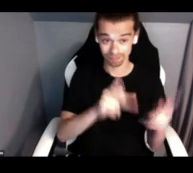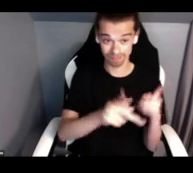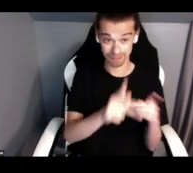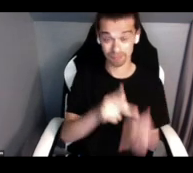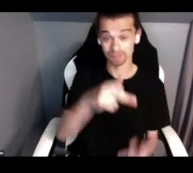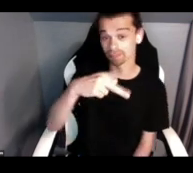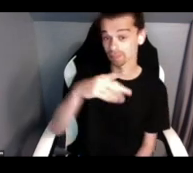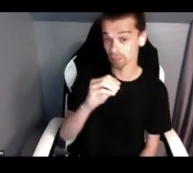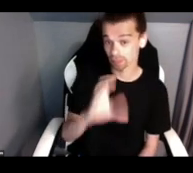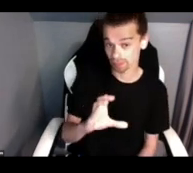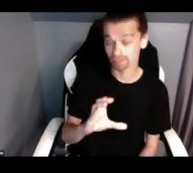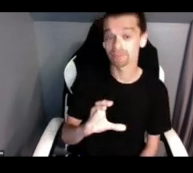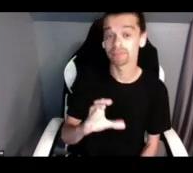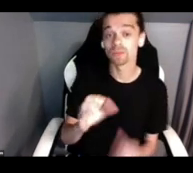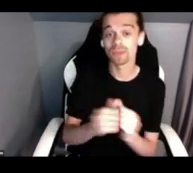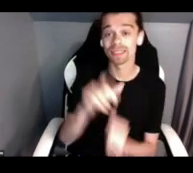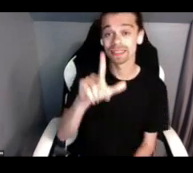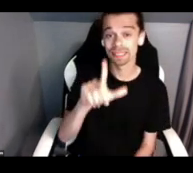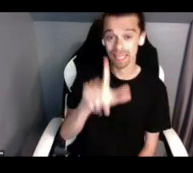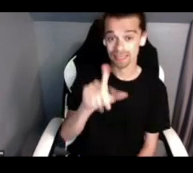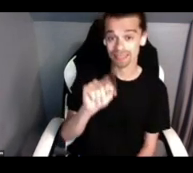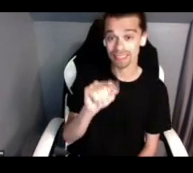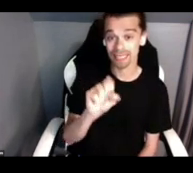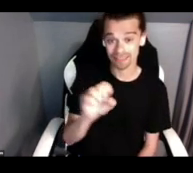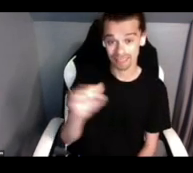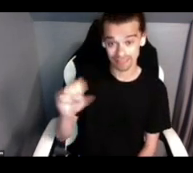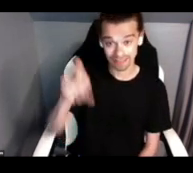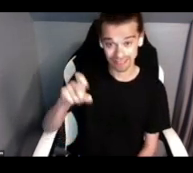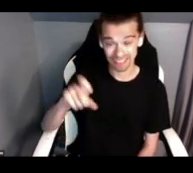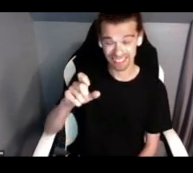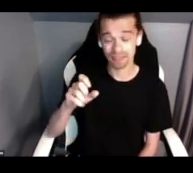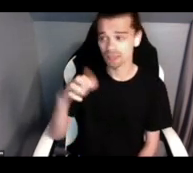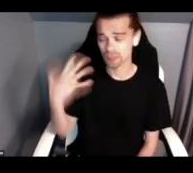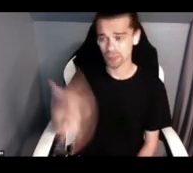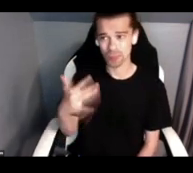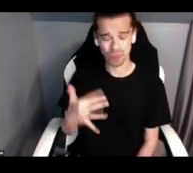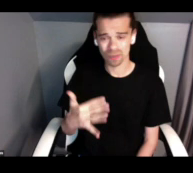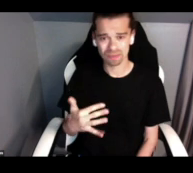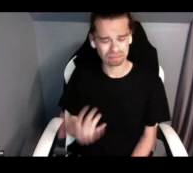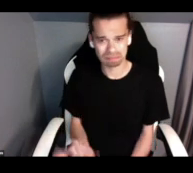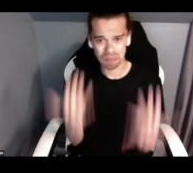LTSS needs face significant barriers and access to HCBS.